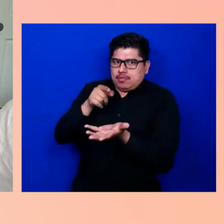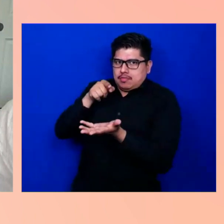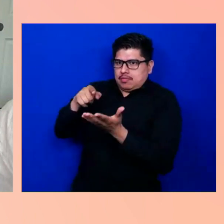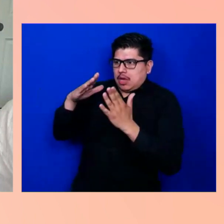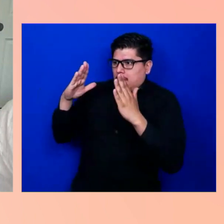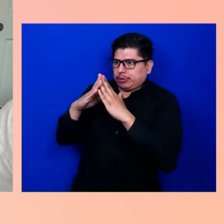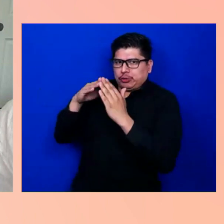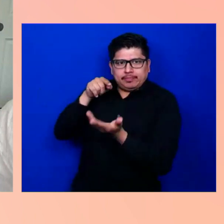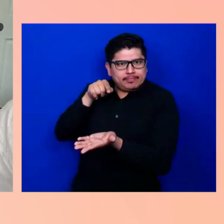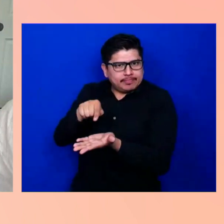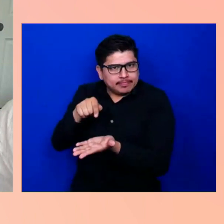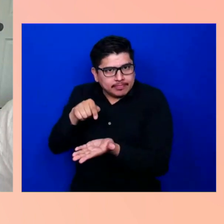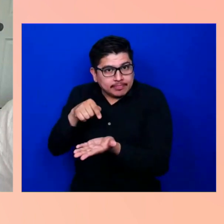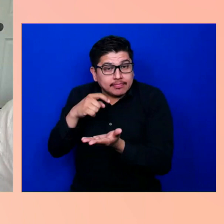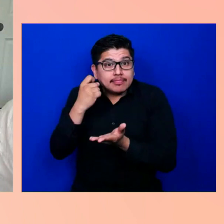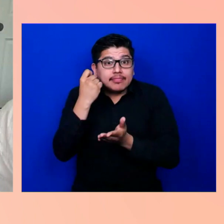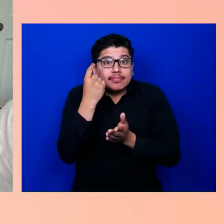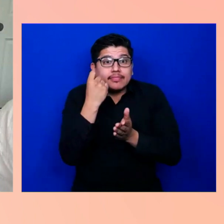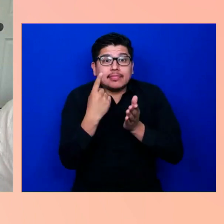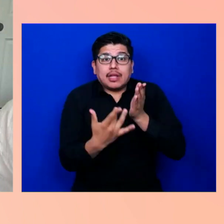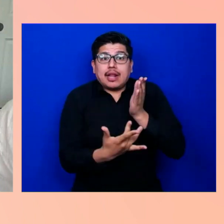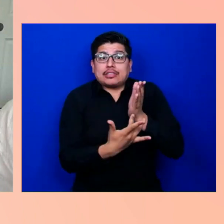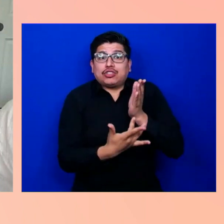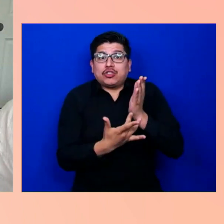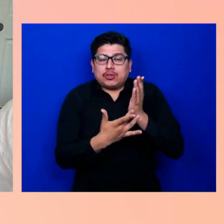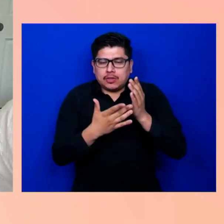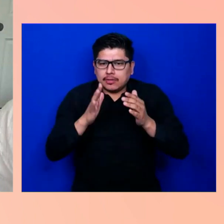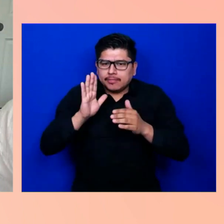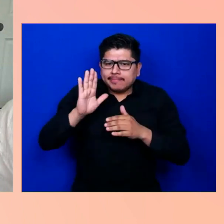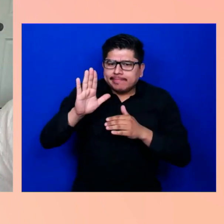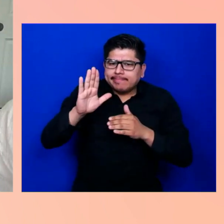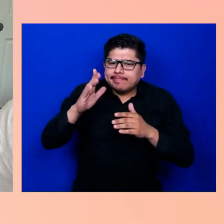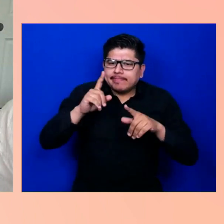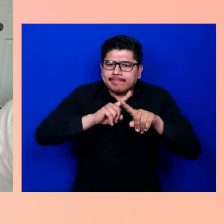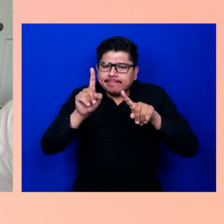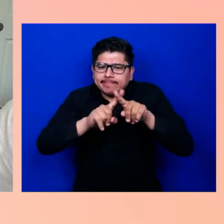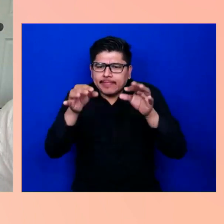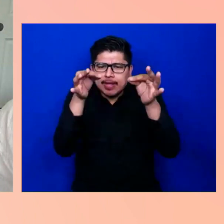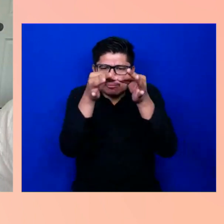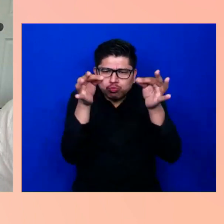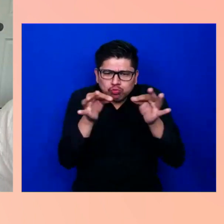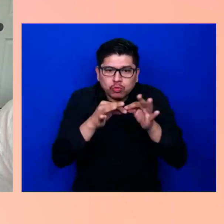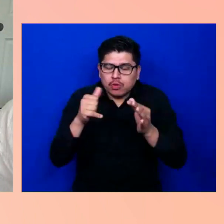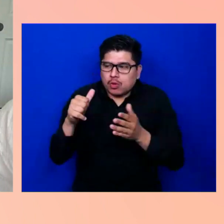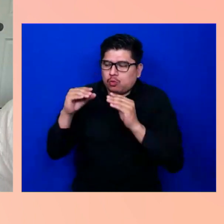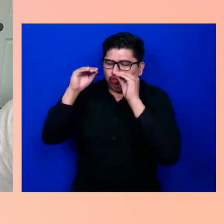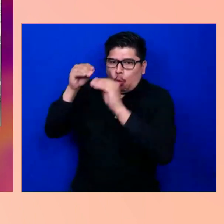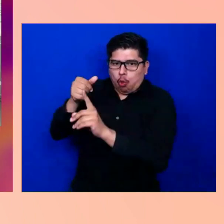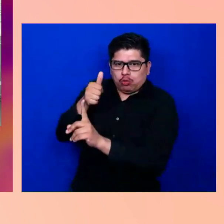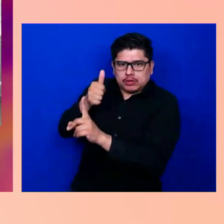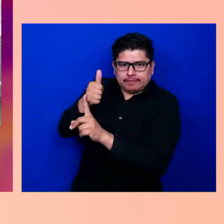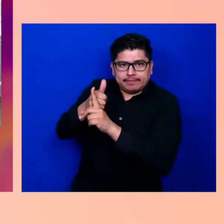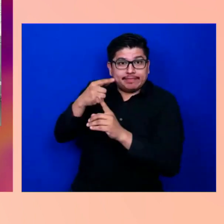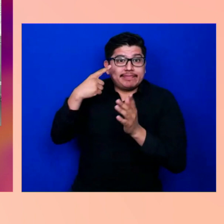not just in English, but in multiple languages that he taught himself through television. Now I witnessed the power that